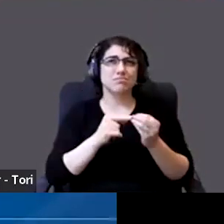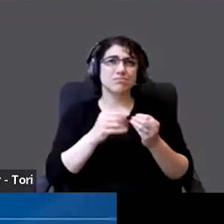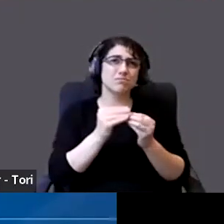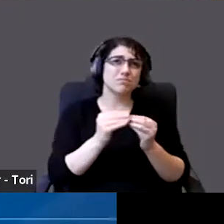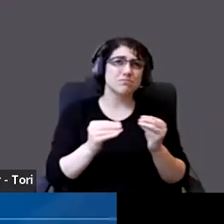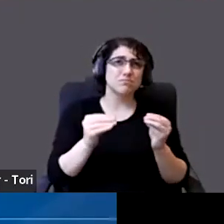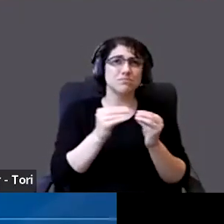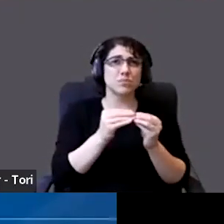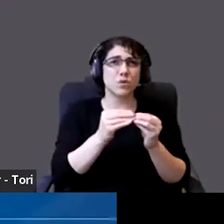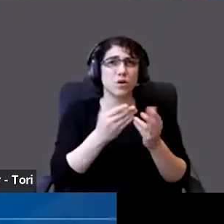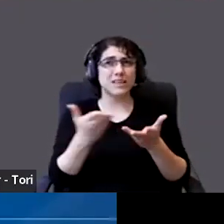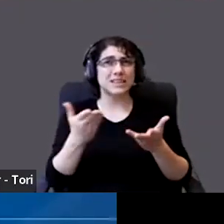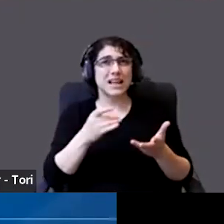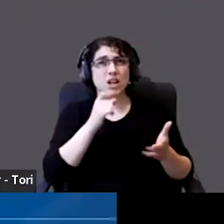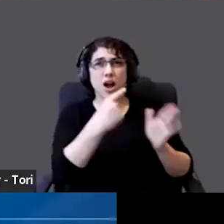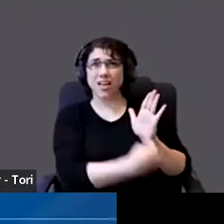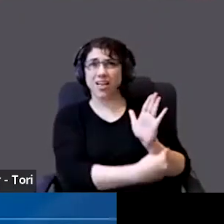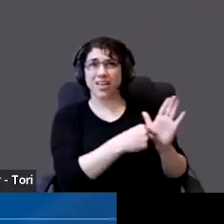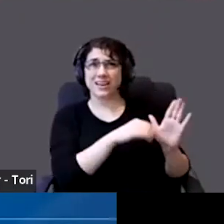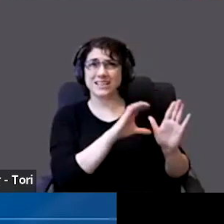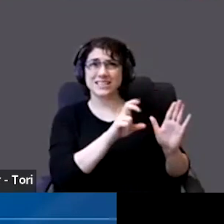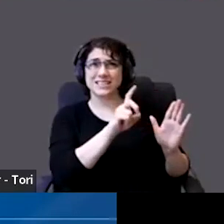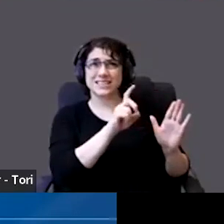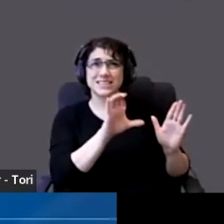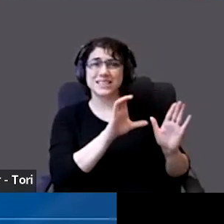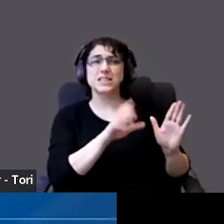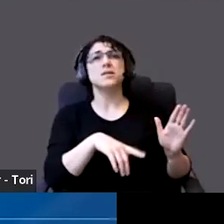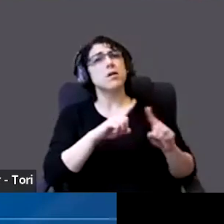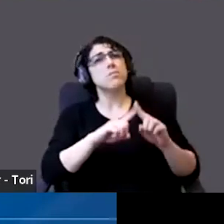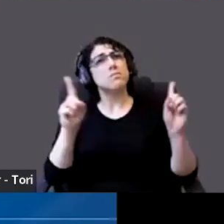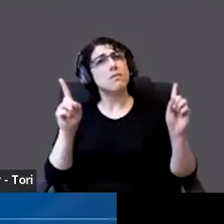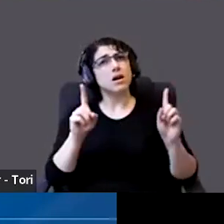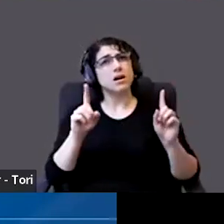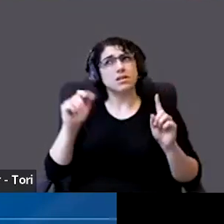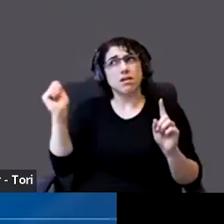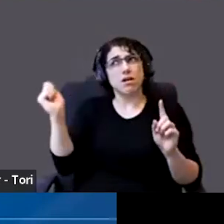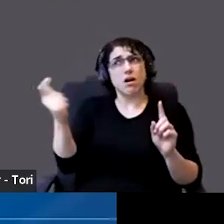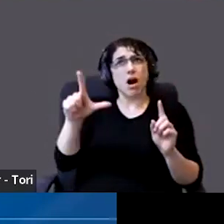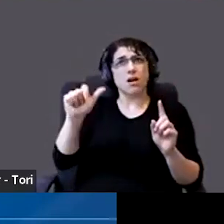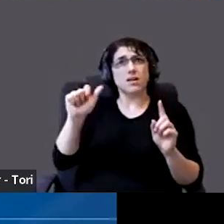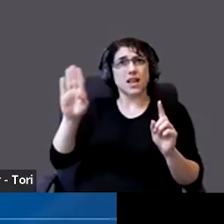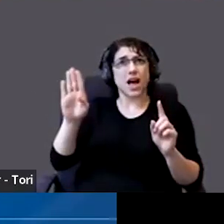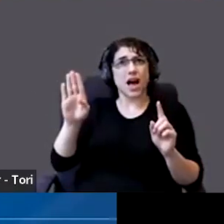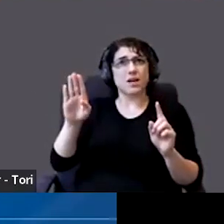but that are affecting diagnostic labs generally across the country. Just a thought that I think would be helpful.